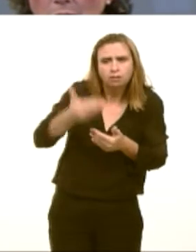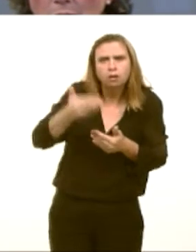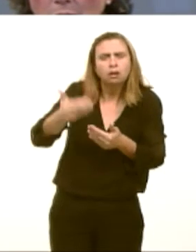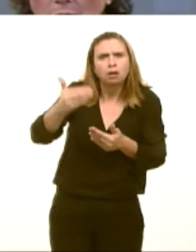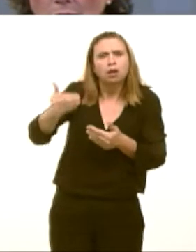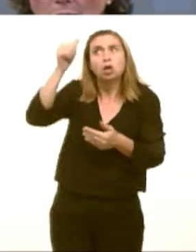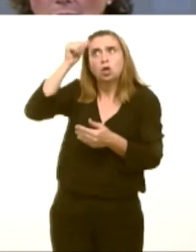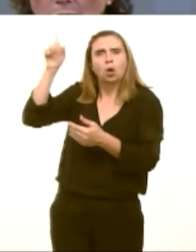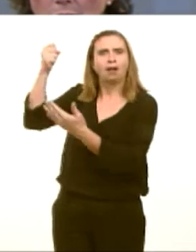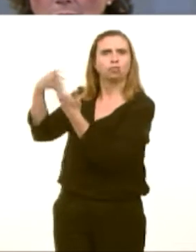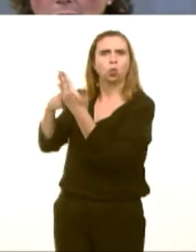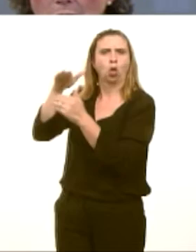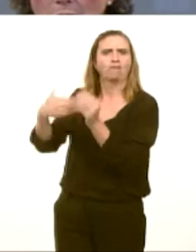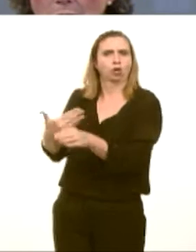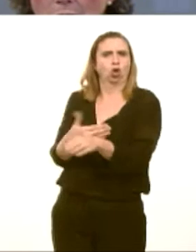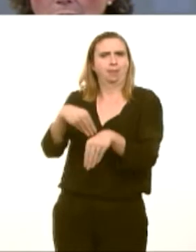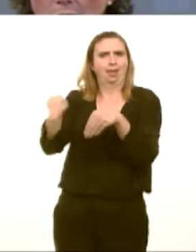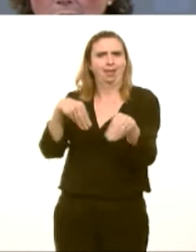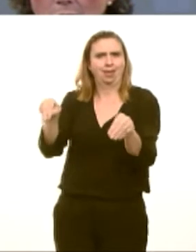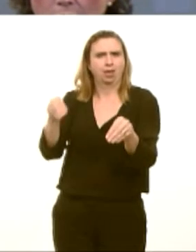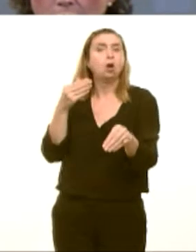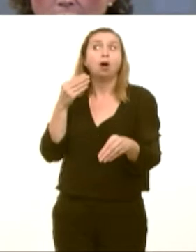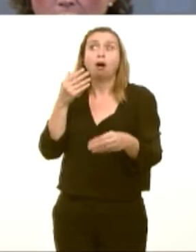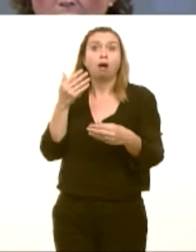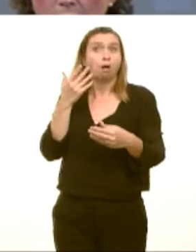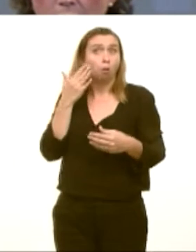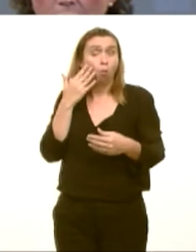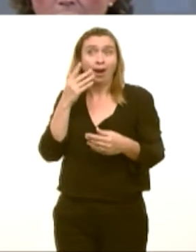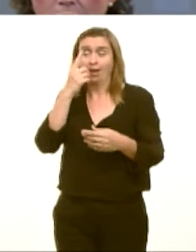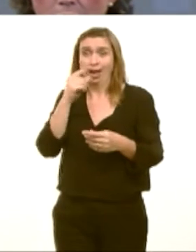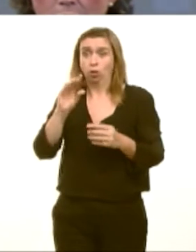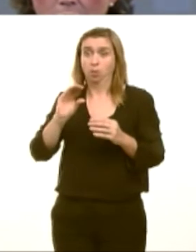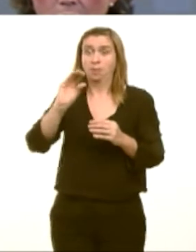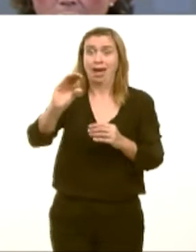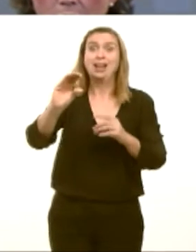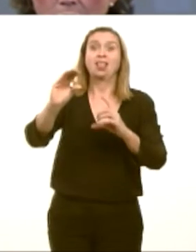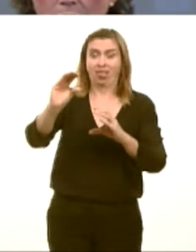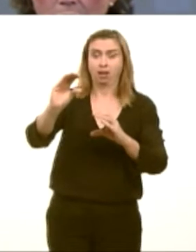And, how soon will you be making the balance of payments, because the end of June is the